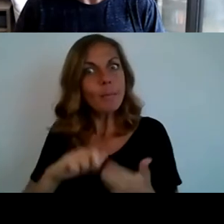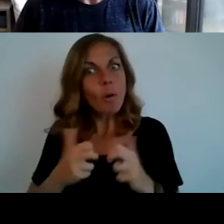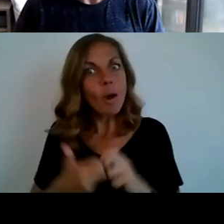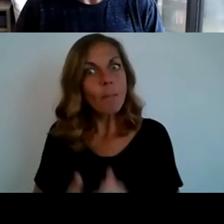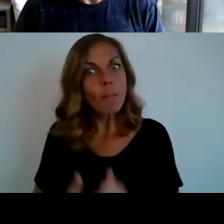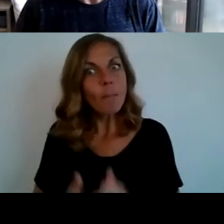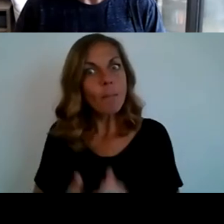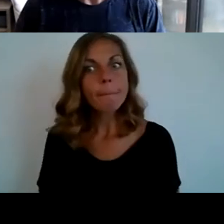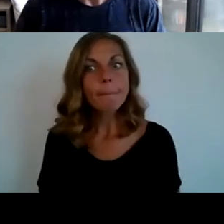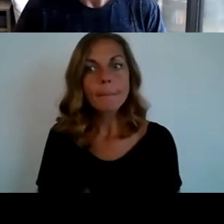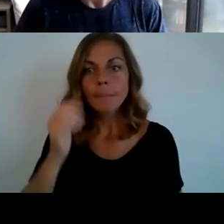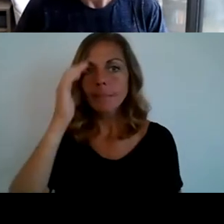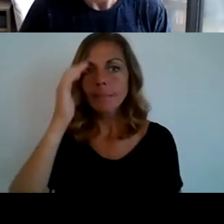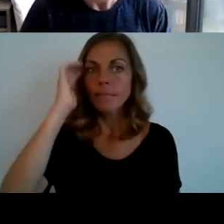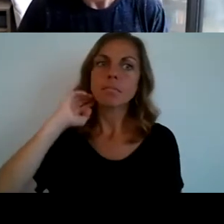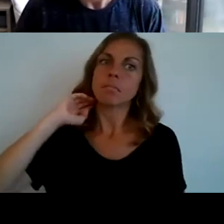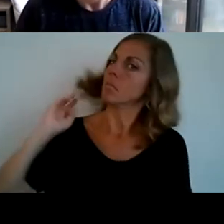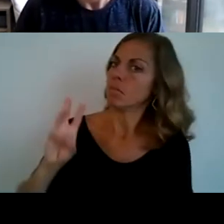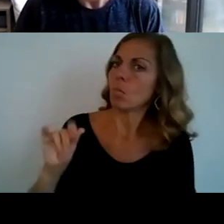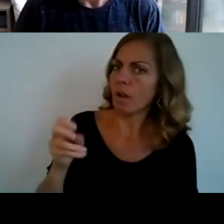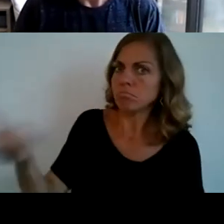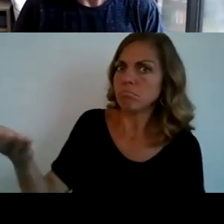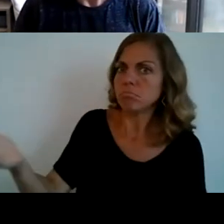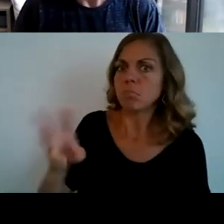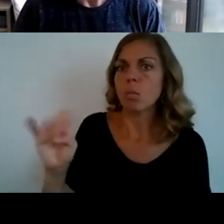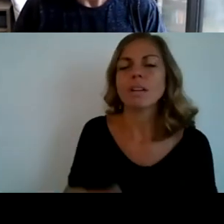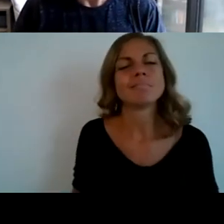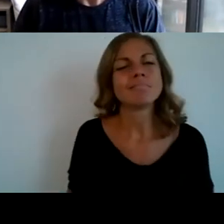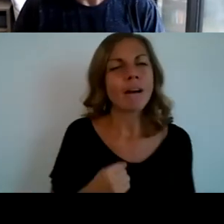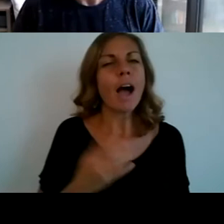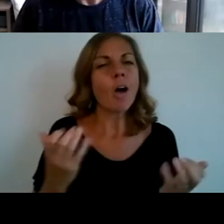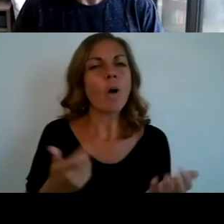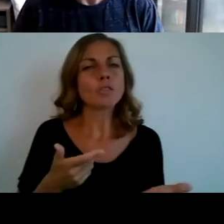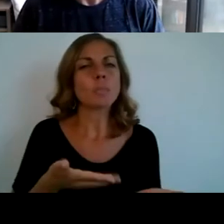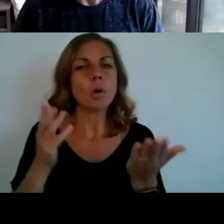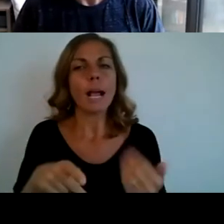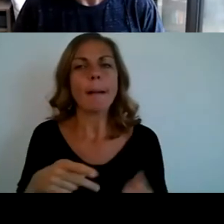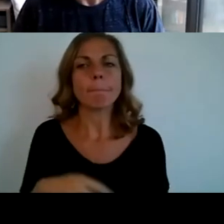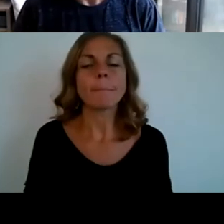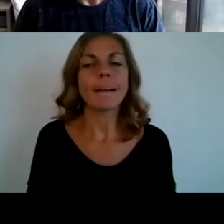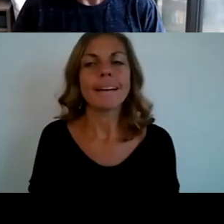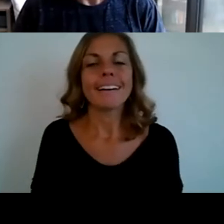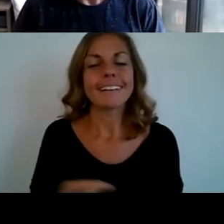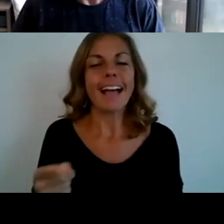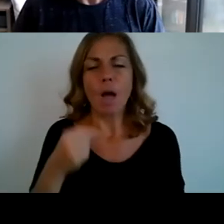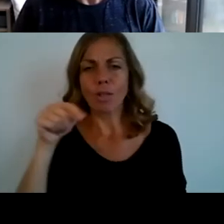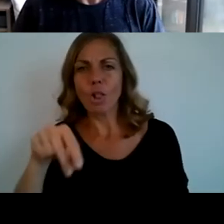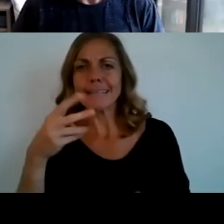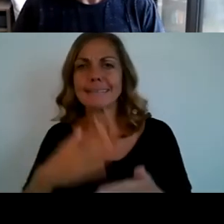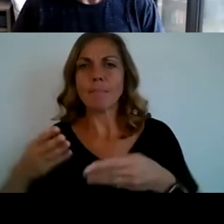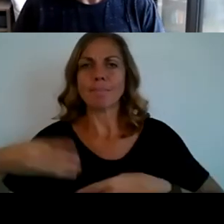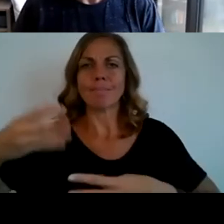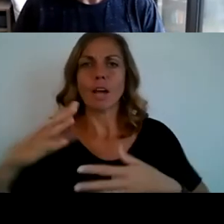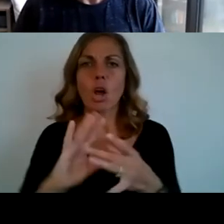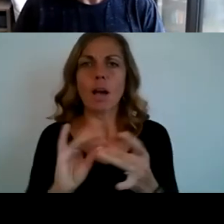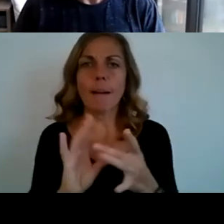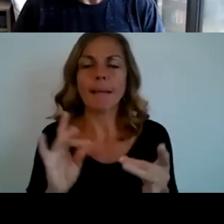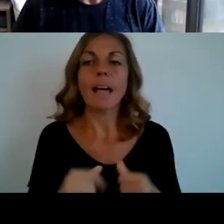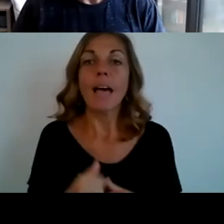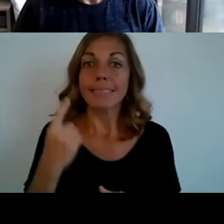I was going to add, looking at the comments, I think the technology sector has a huge responsibility.